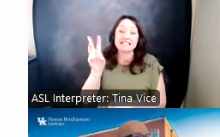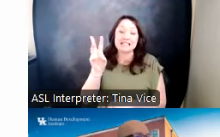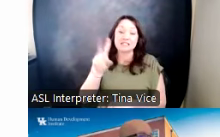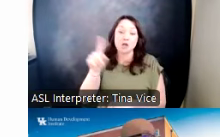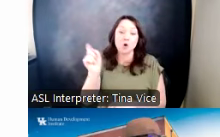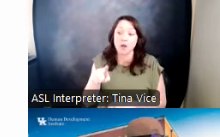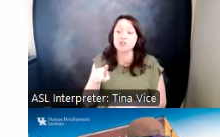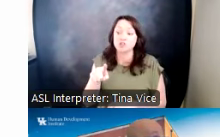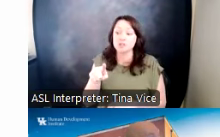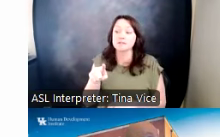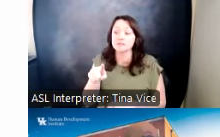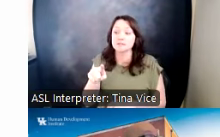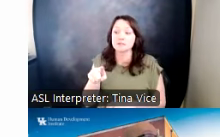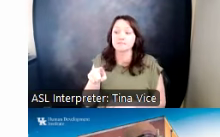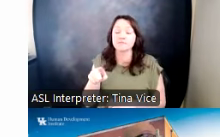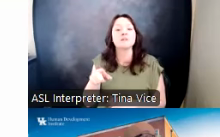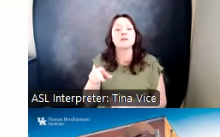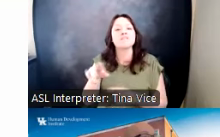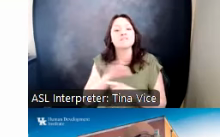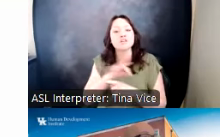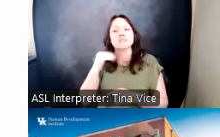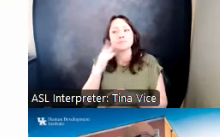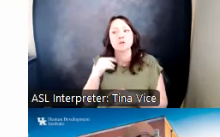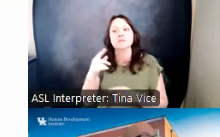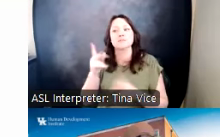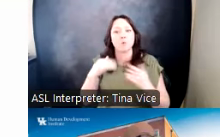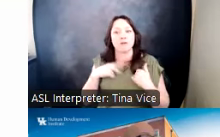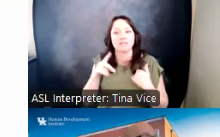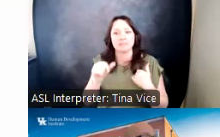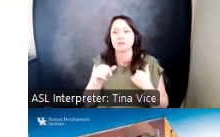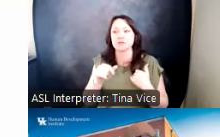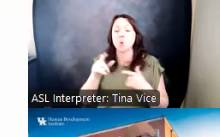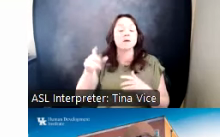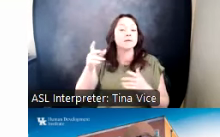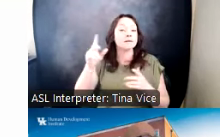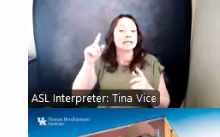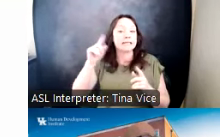of functional again experiences of disability. So we're asking questions about hearing, vision, cognition,